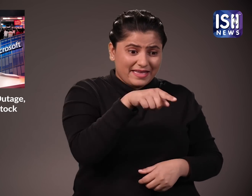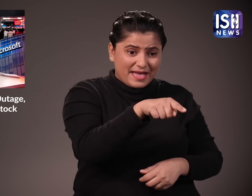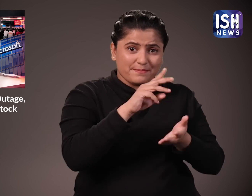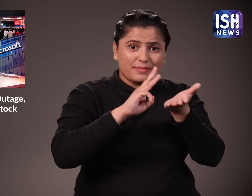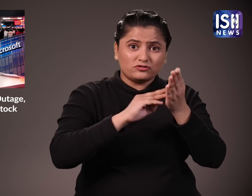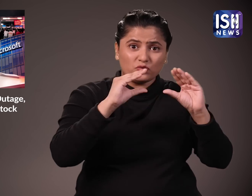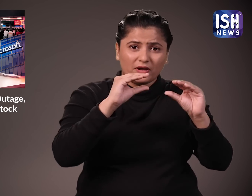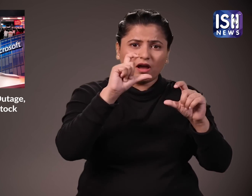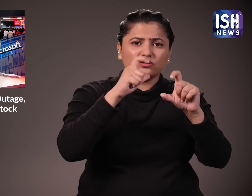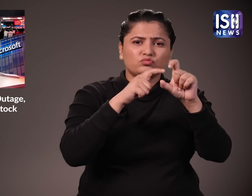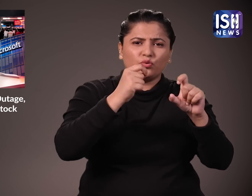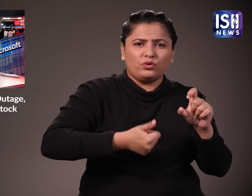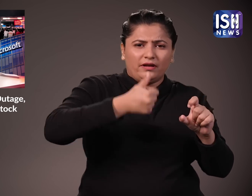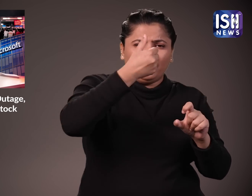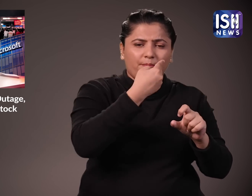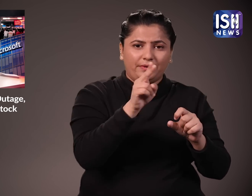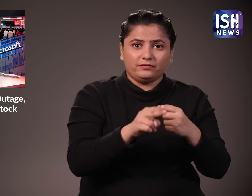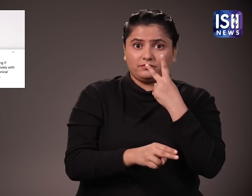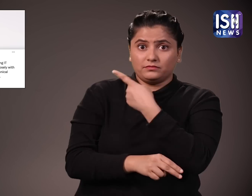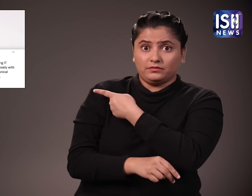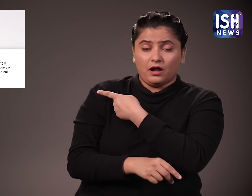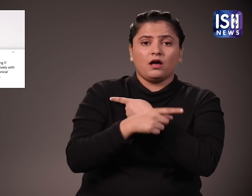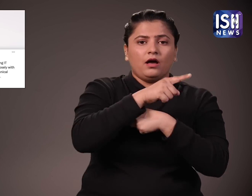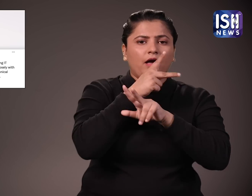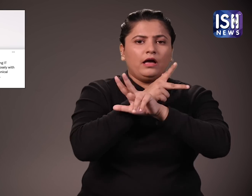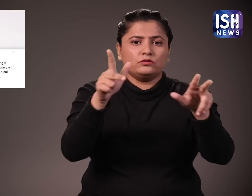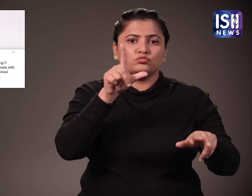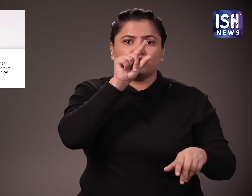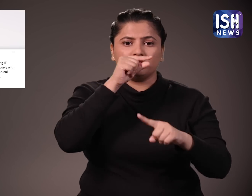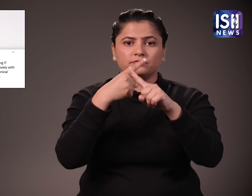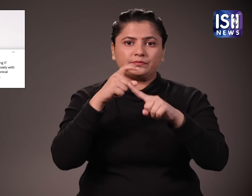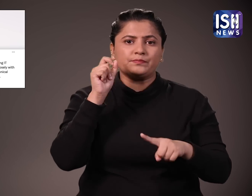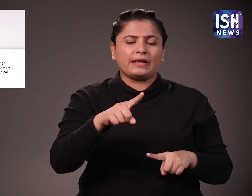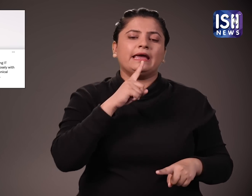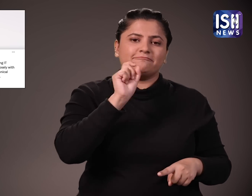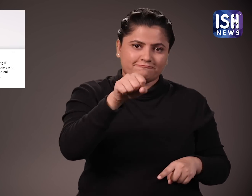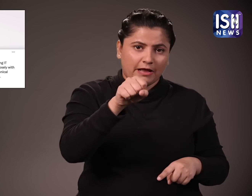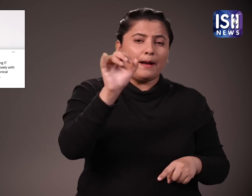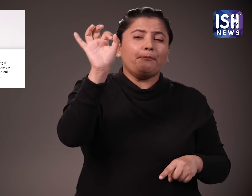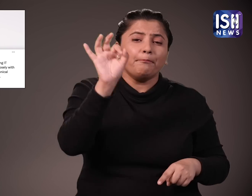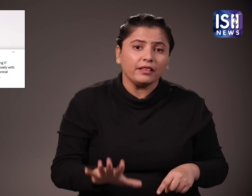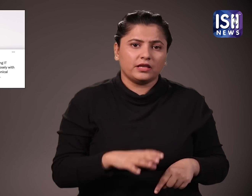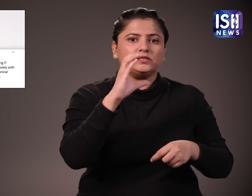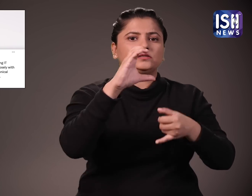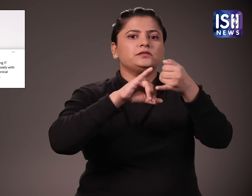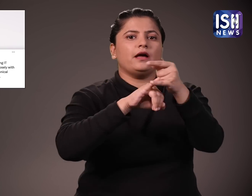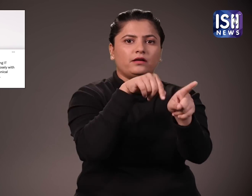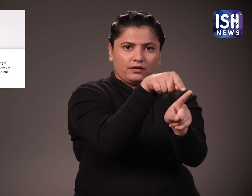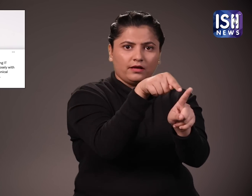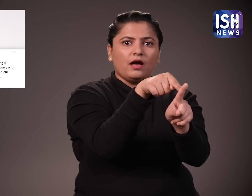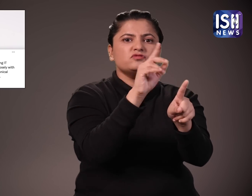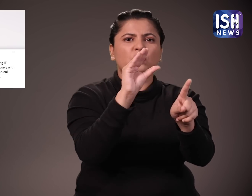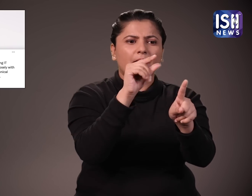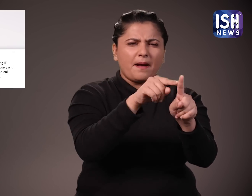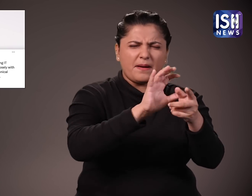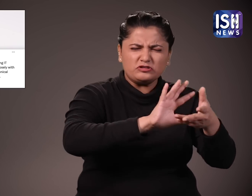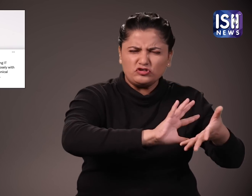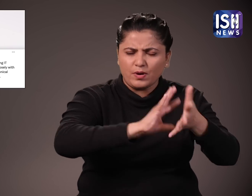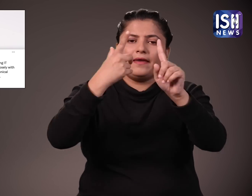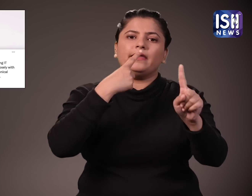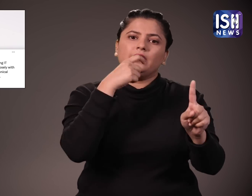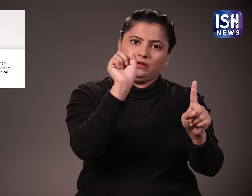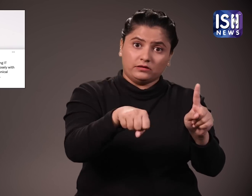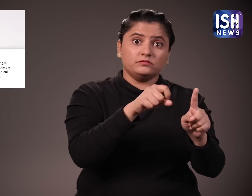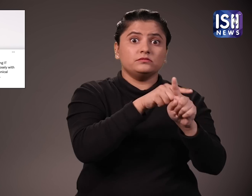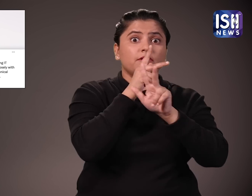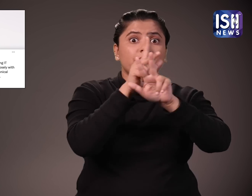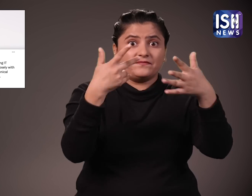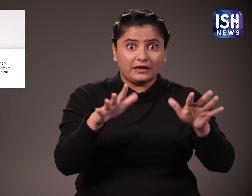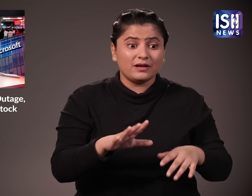Microsoft CEO, Satya Nadella in a post on X also confirmed that the malfunction was due to CrowdStrike's update.